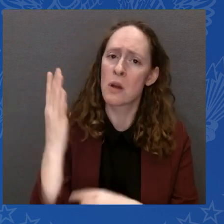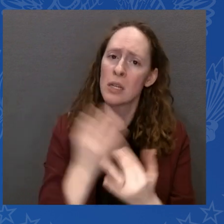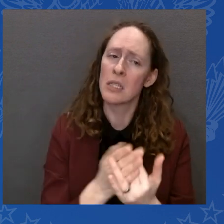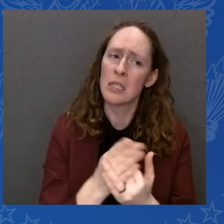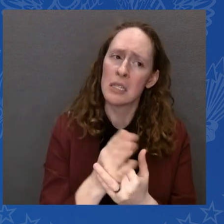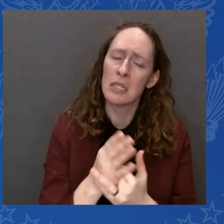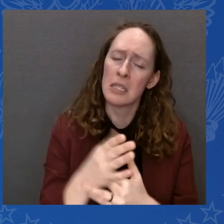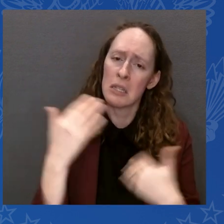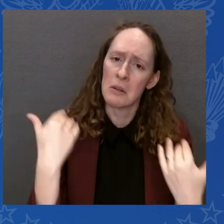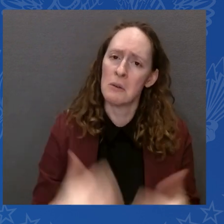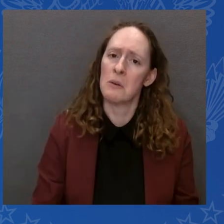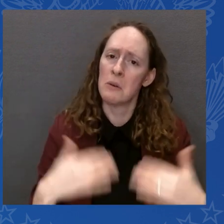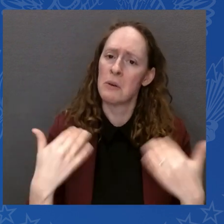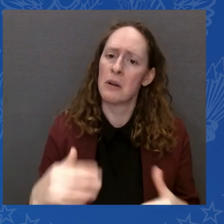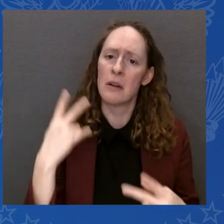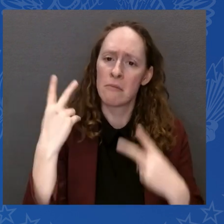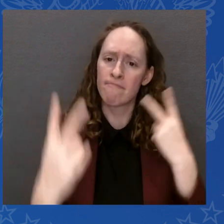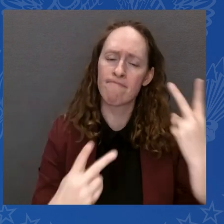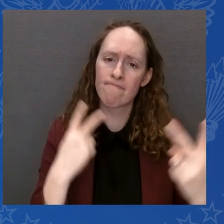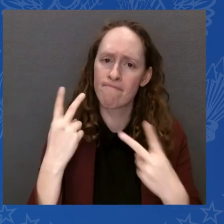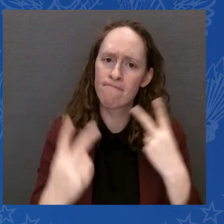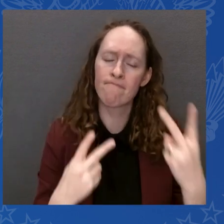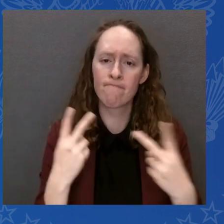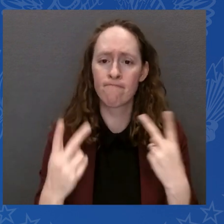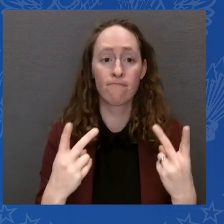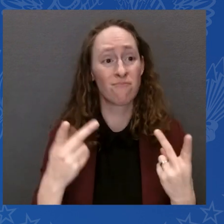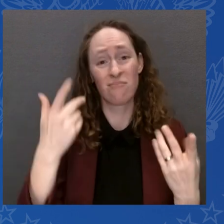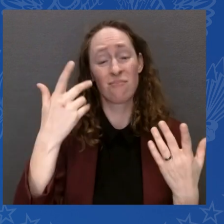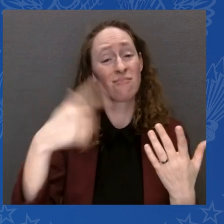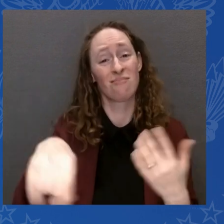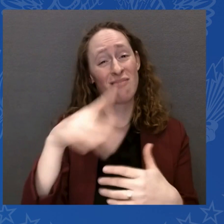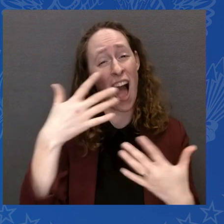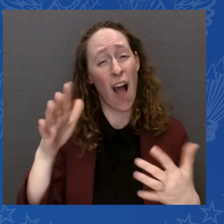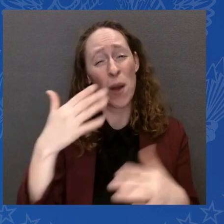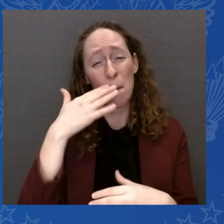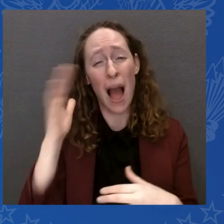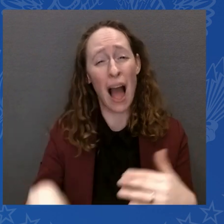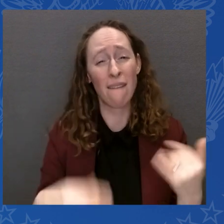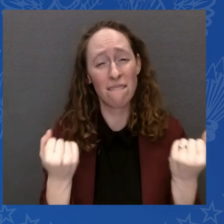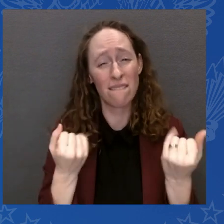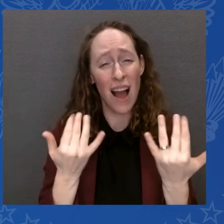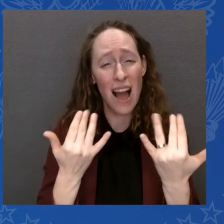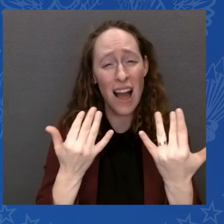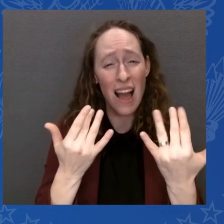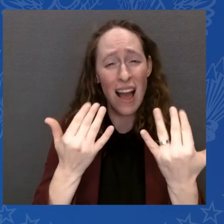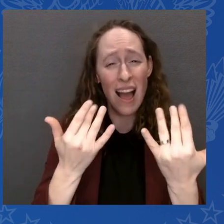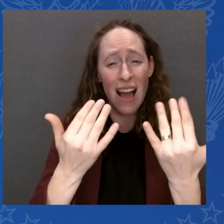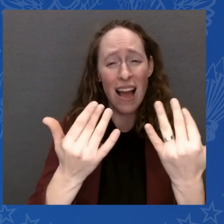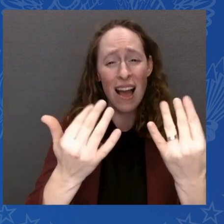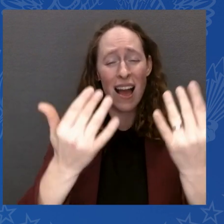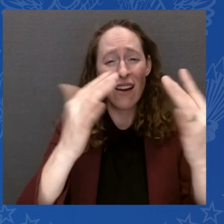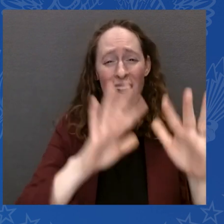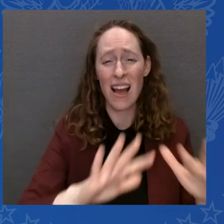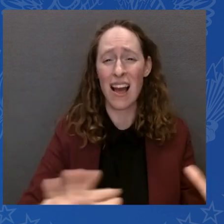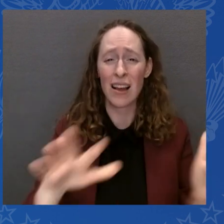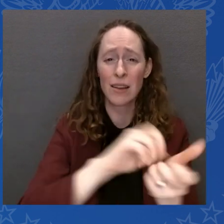And I want to say what I said then, and I'll say again: The federal government is not leaving its responsibility